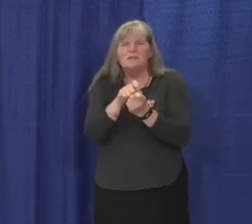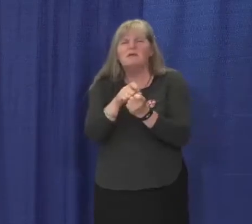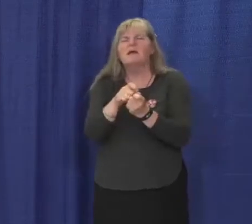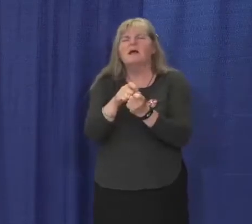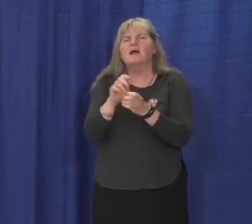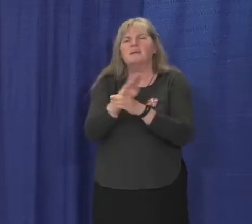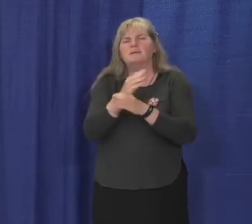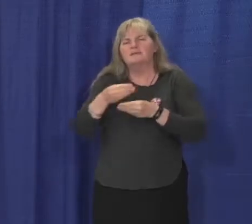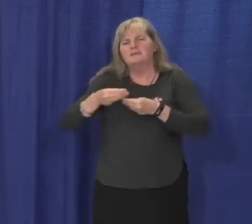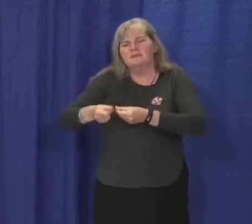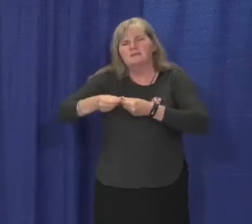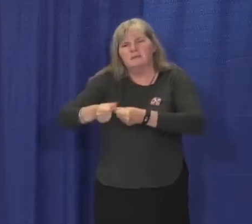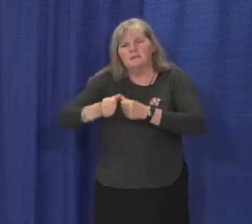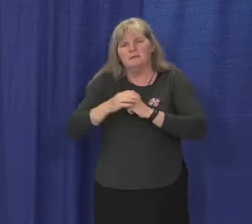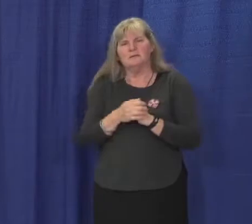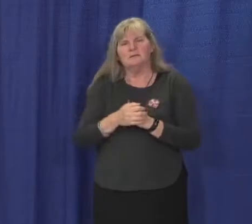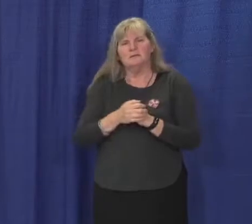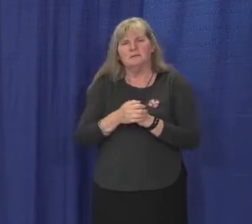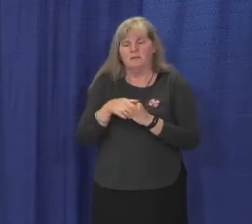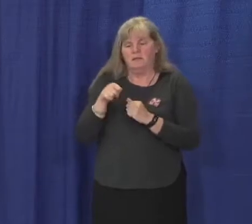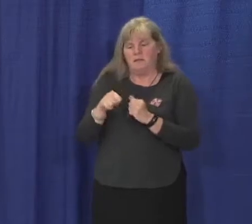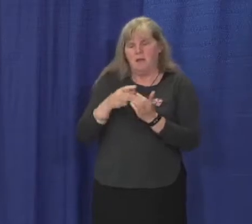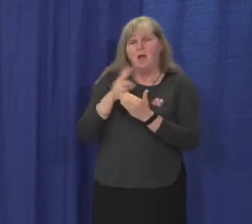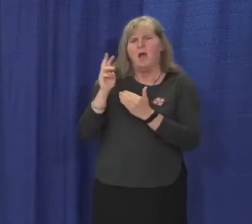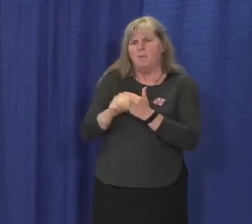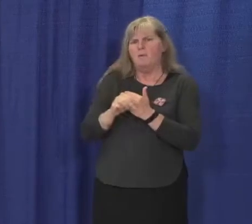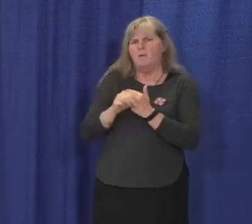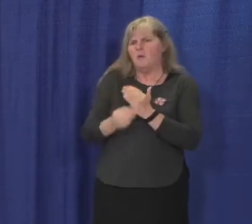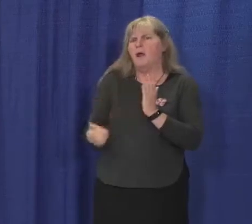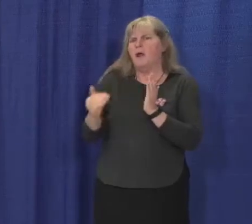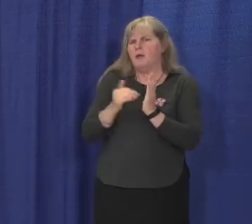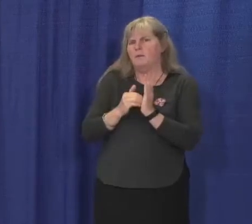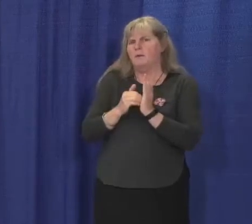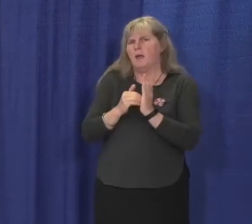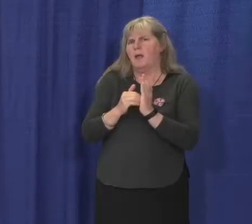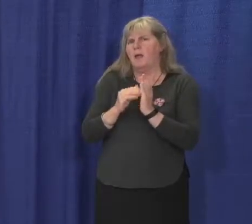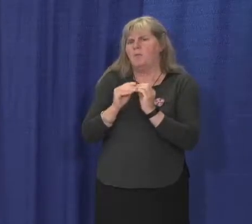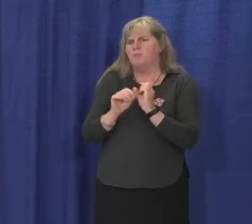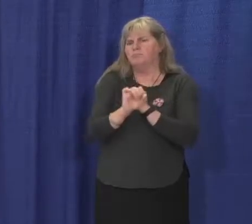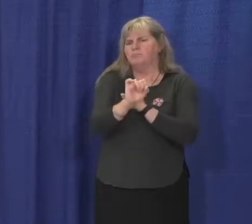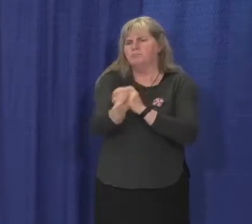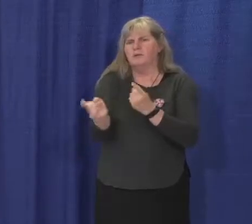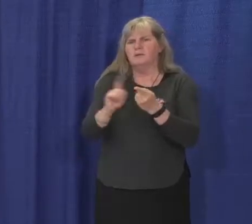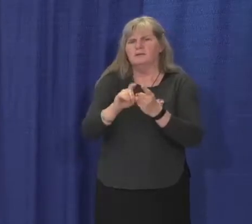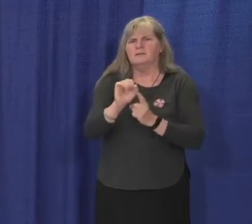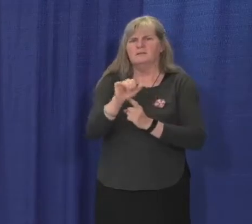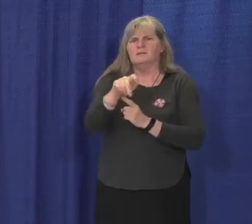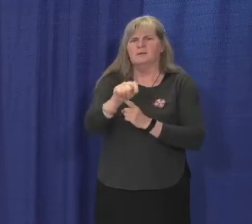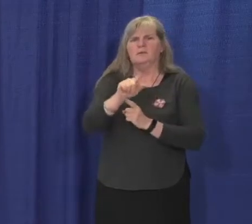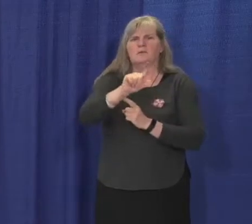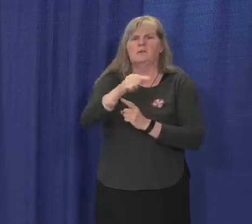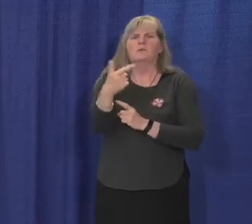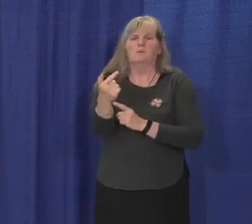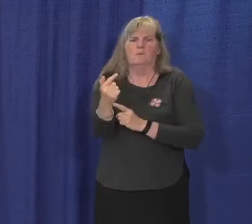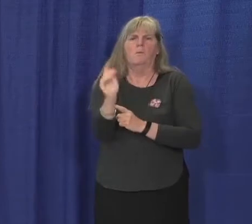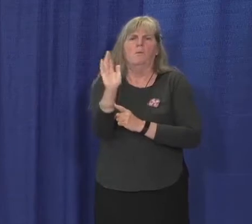helps with specific business costs and this program was also renewed at the -- until the end